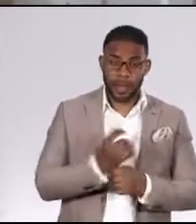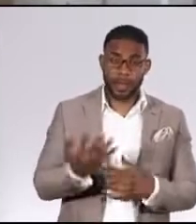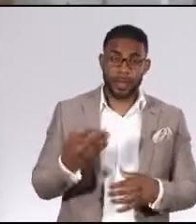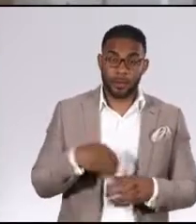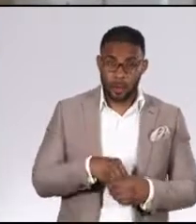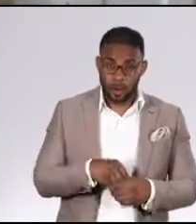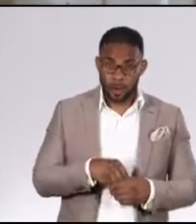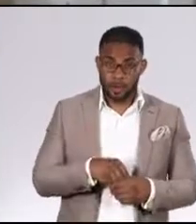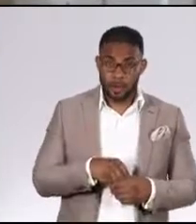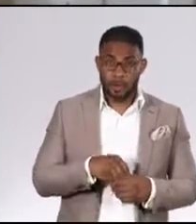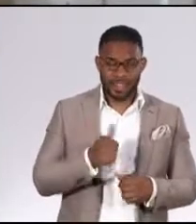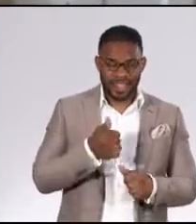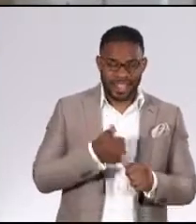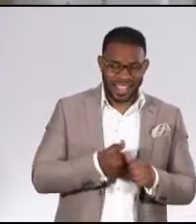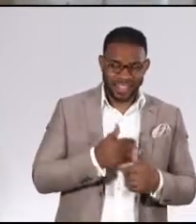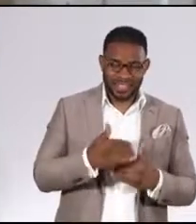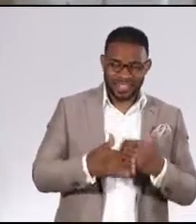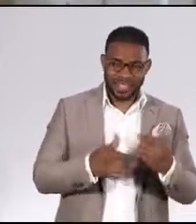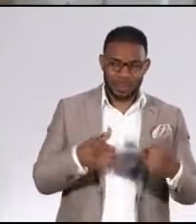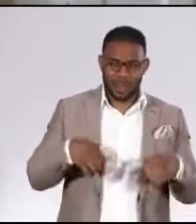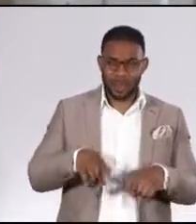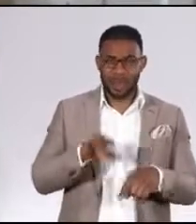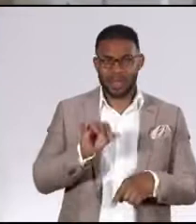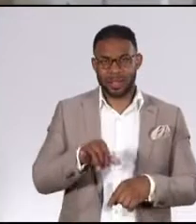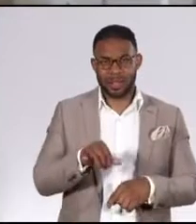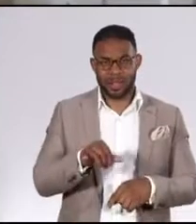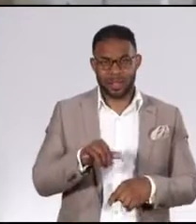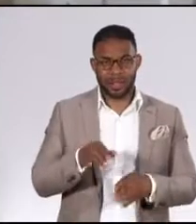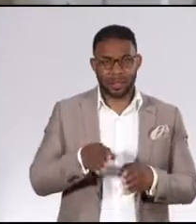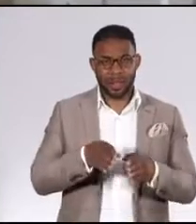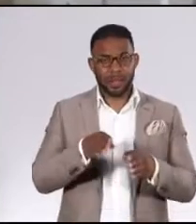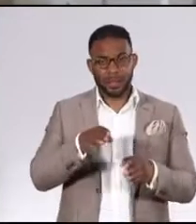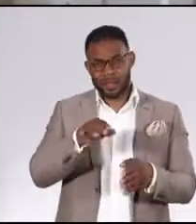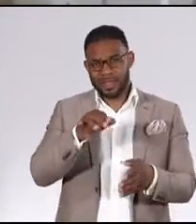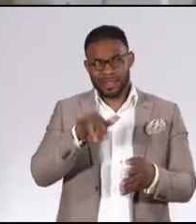at every step along that uh pathway. And that's often something that